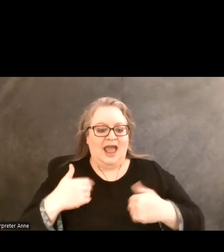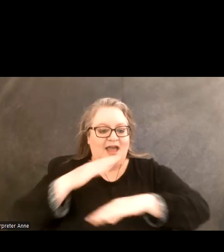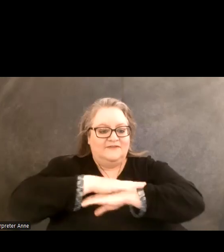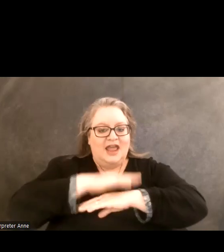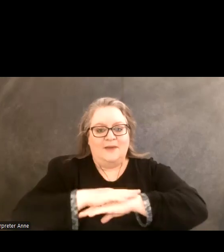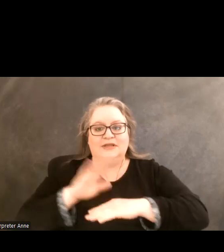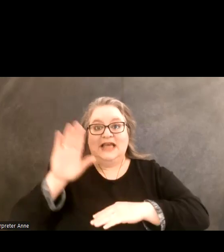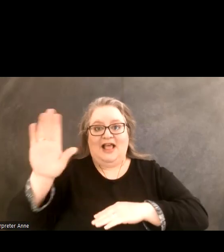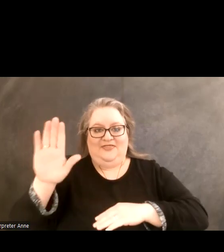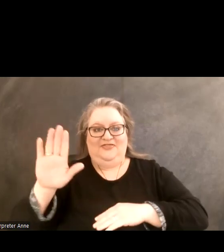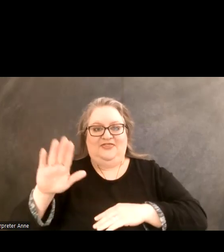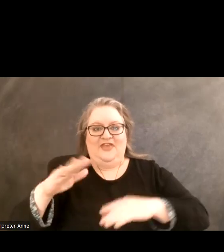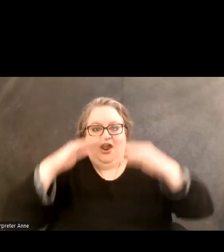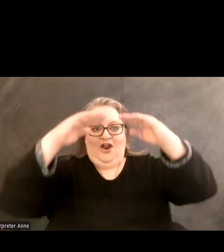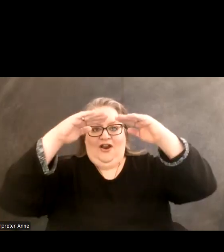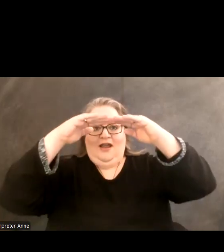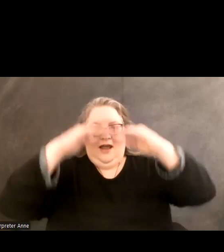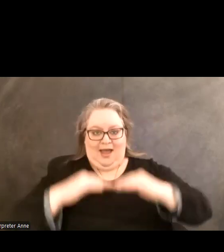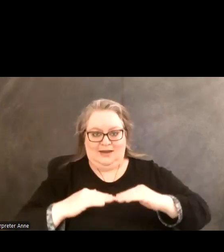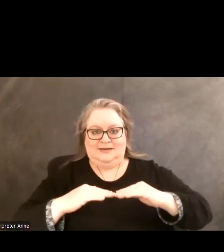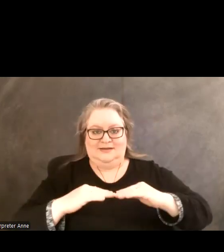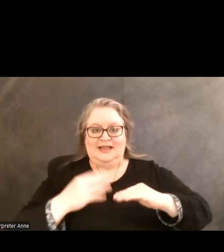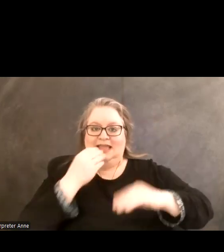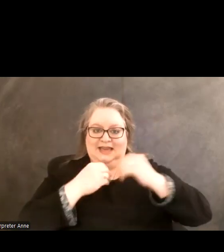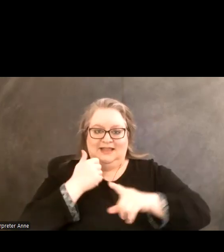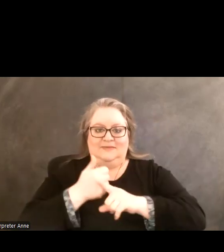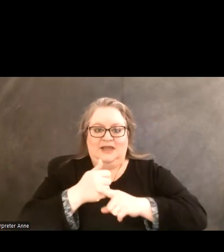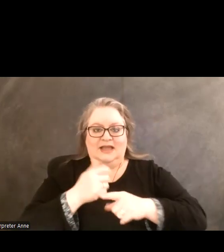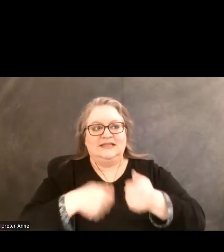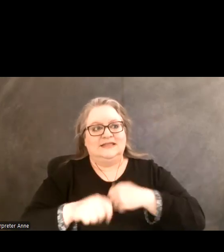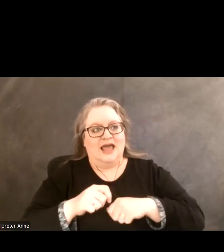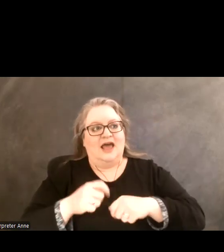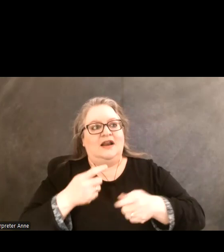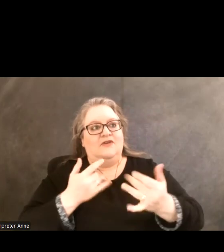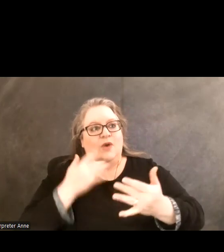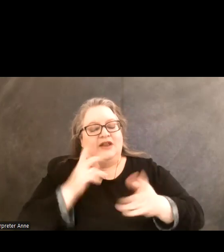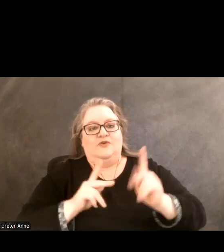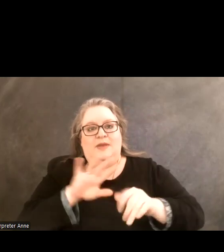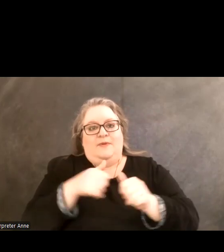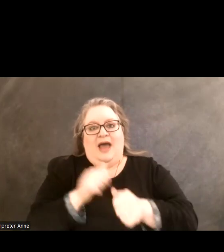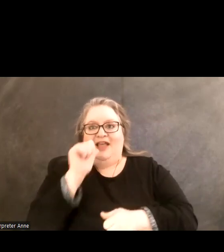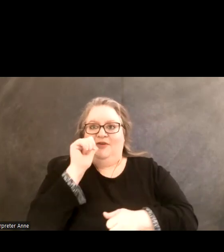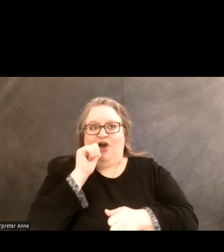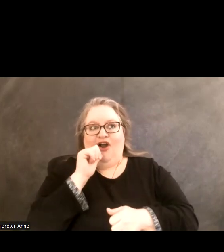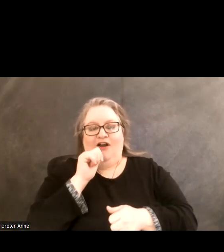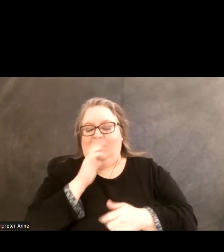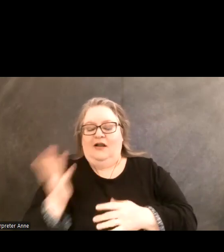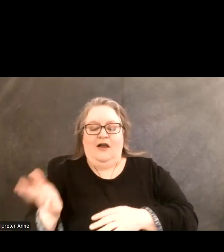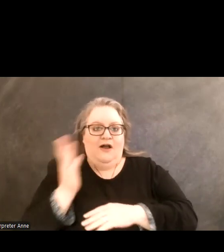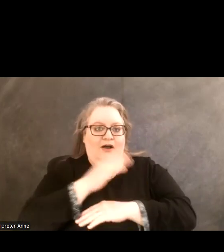they can feed themselves, instead of waiting behind people for the bar all night. And there was only three people